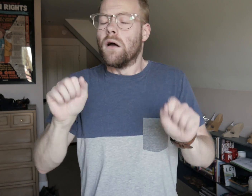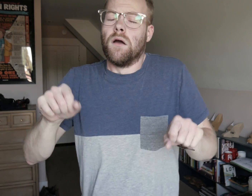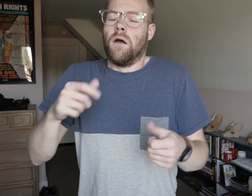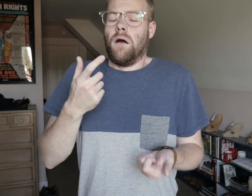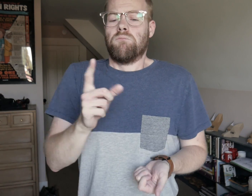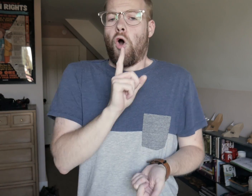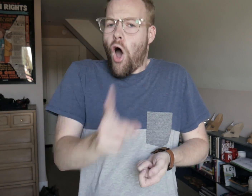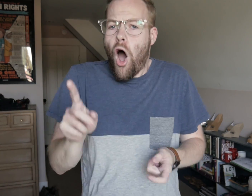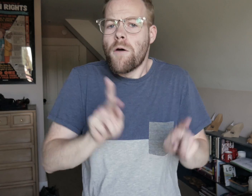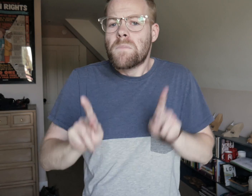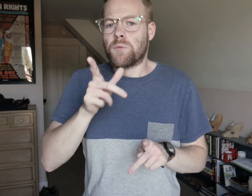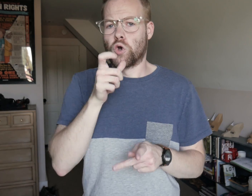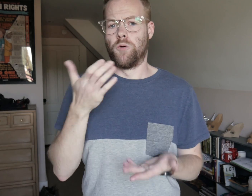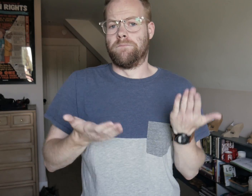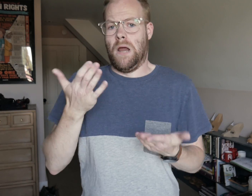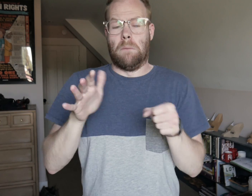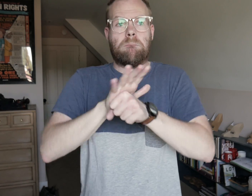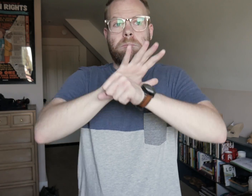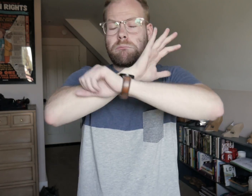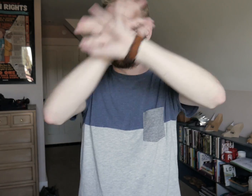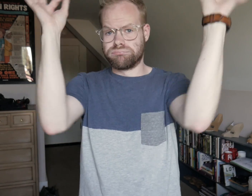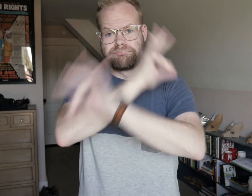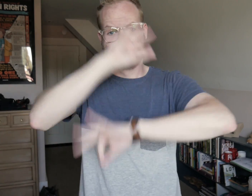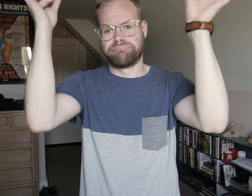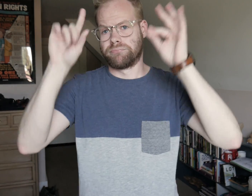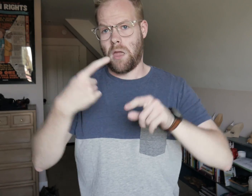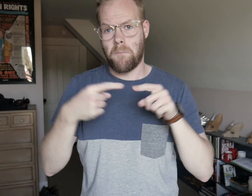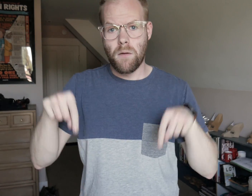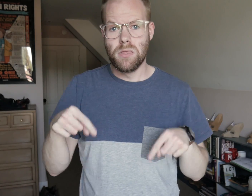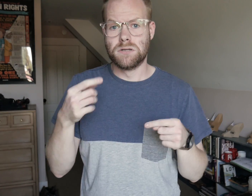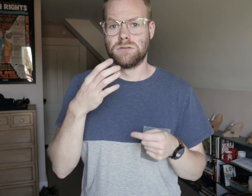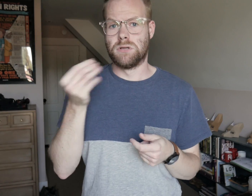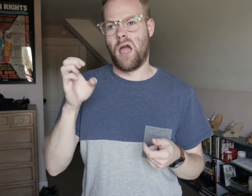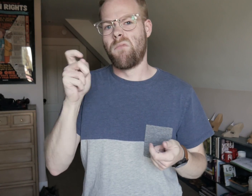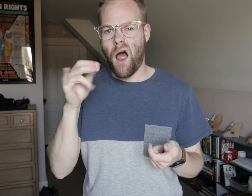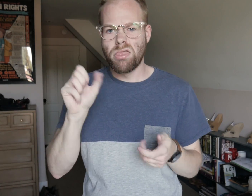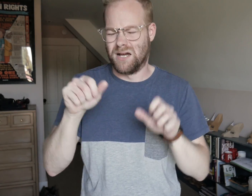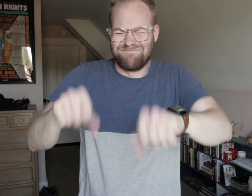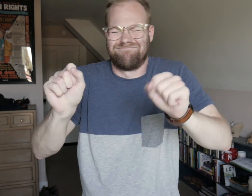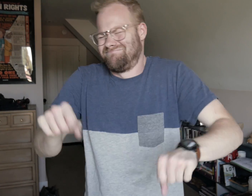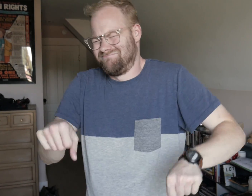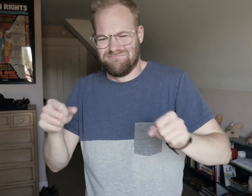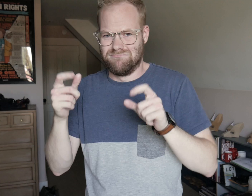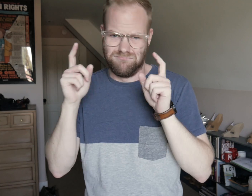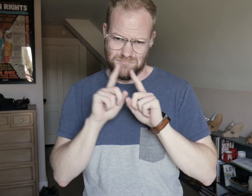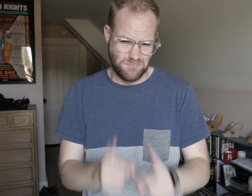There *are* people who might be completely ignorant about this and the ethics, absolutely.